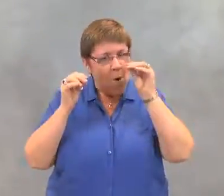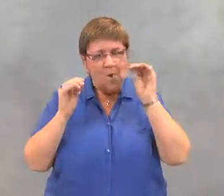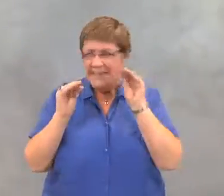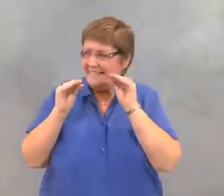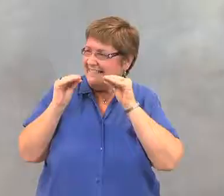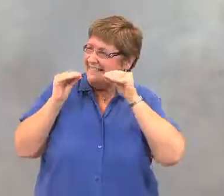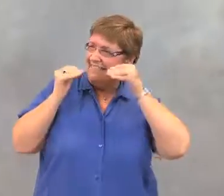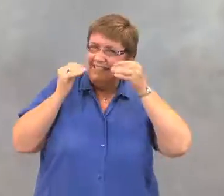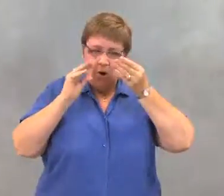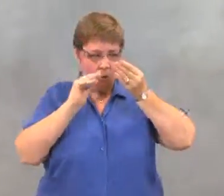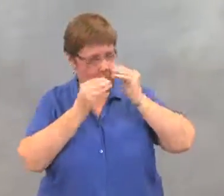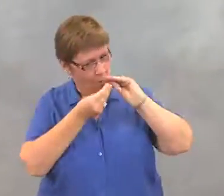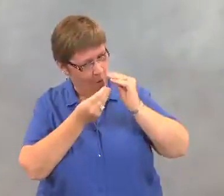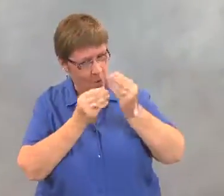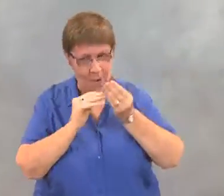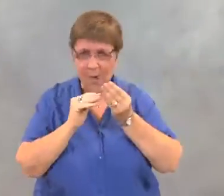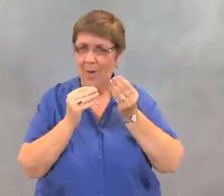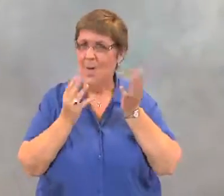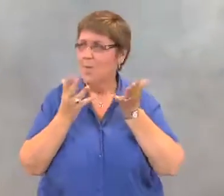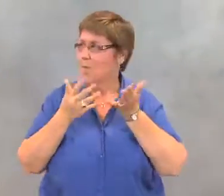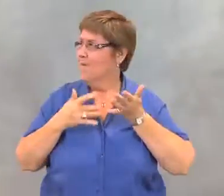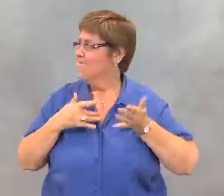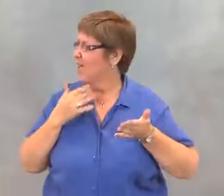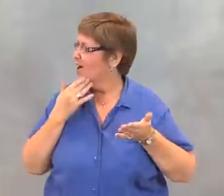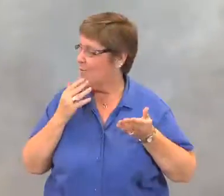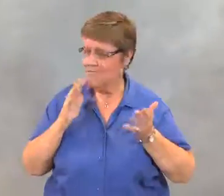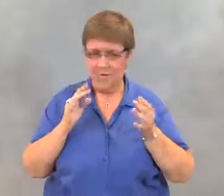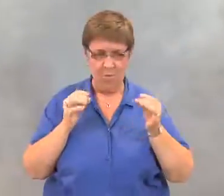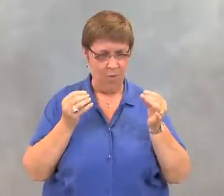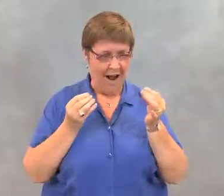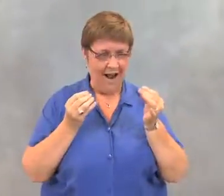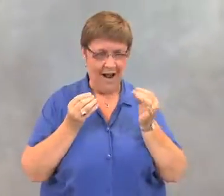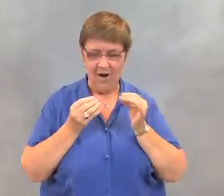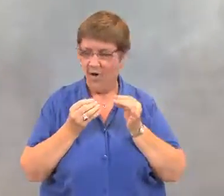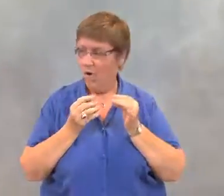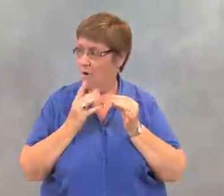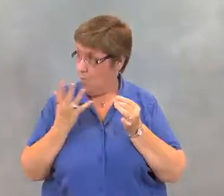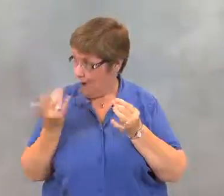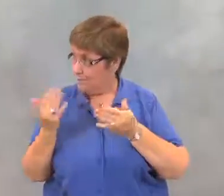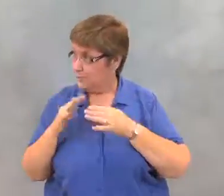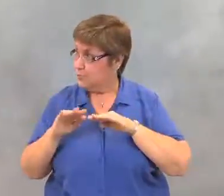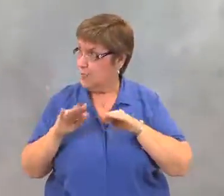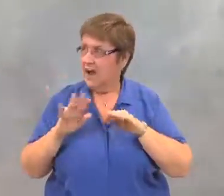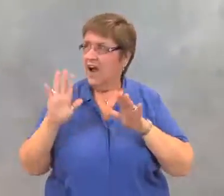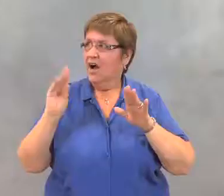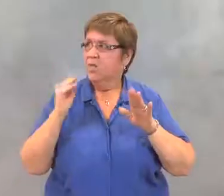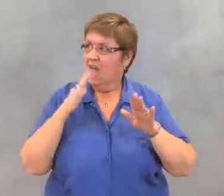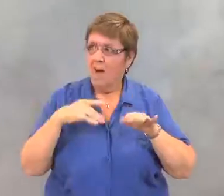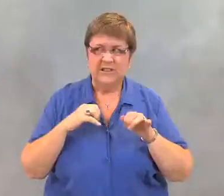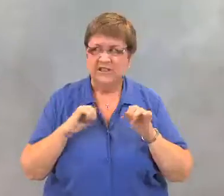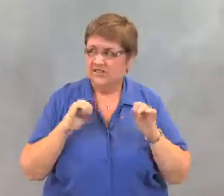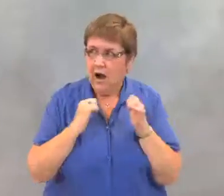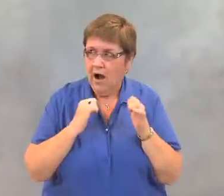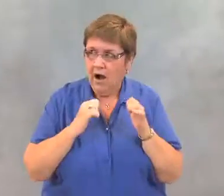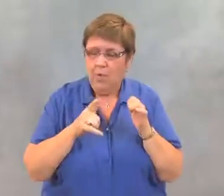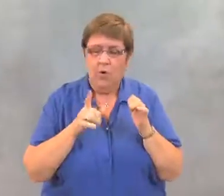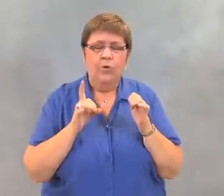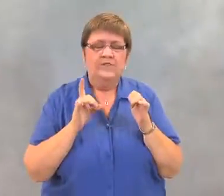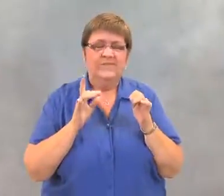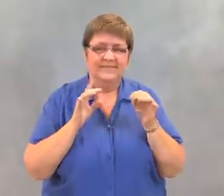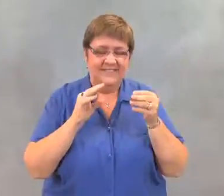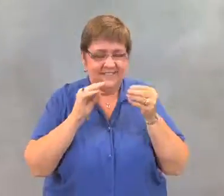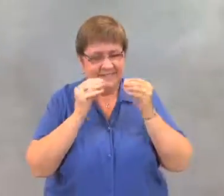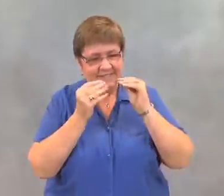He had a big grin, he was happy to have the money.